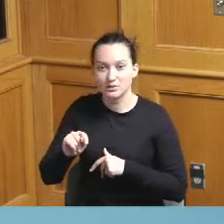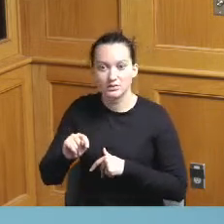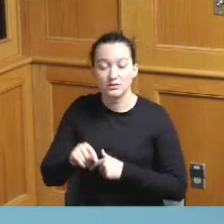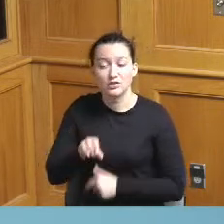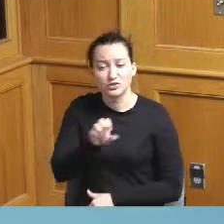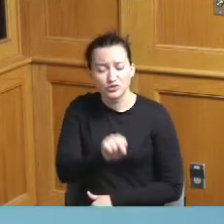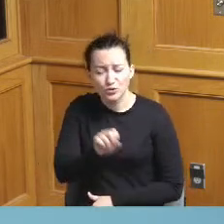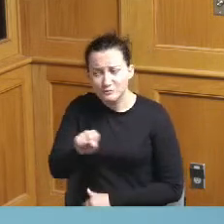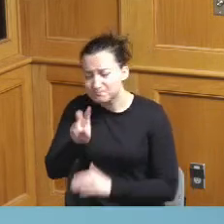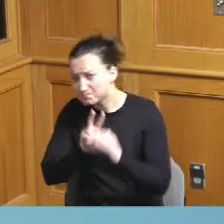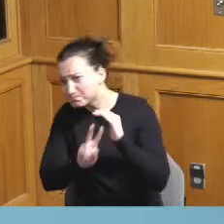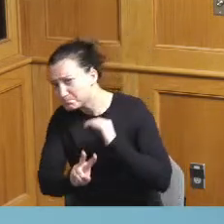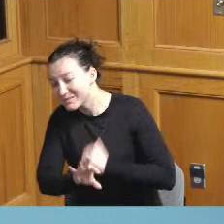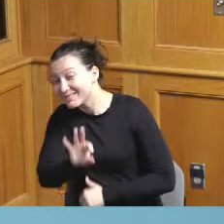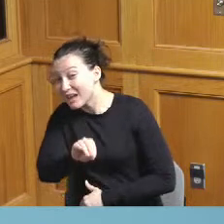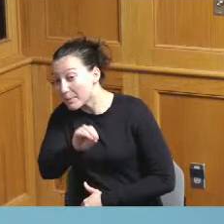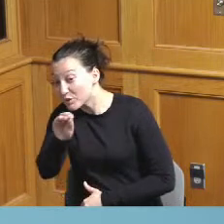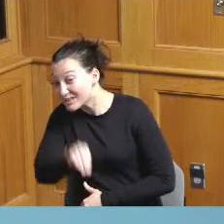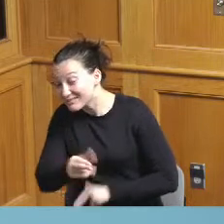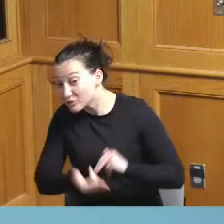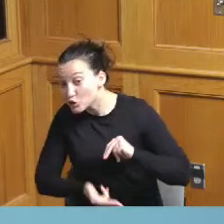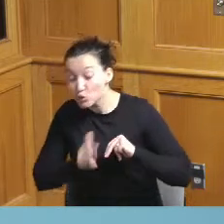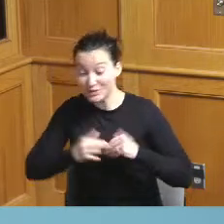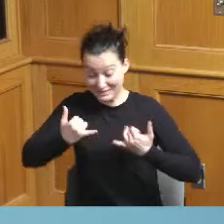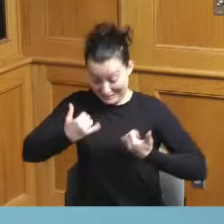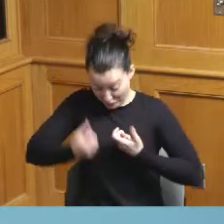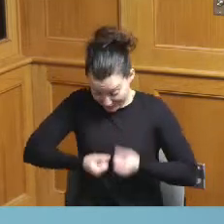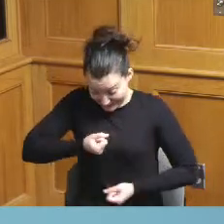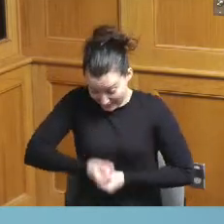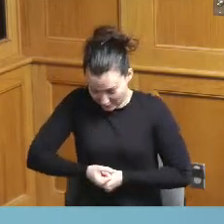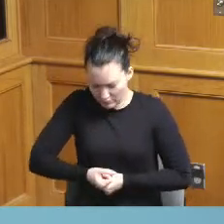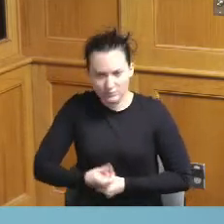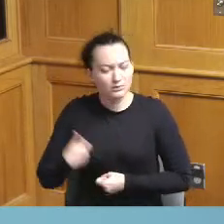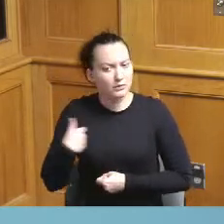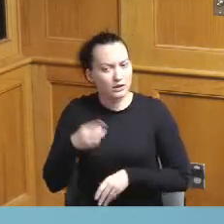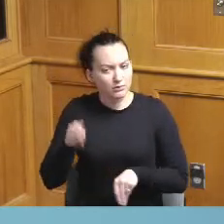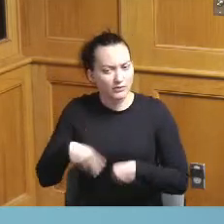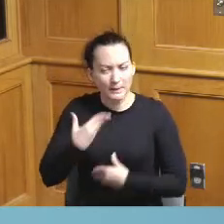projecting to give a nine percent increase this year we need to provide better than a three